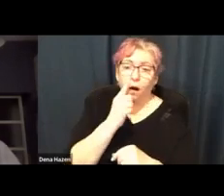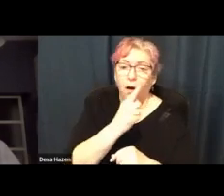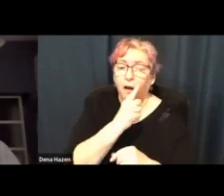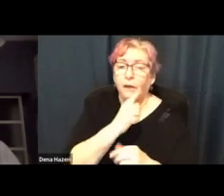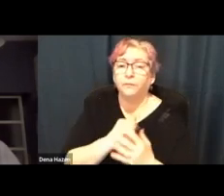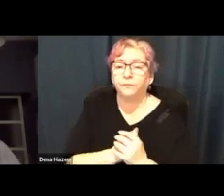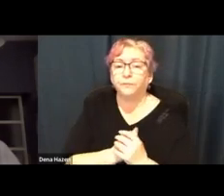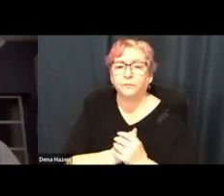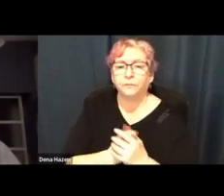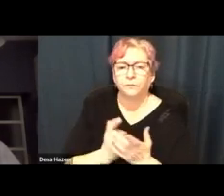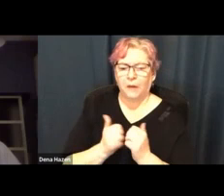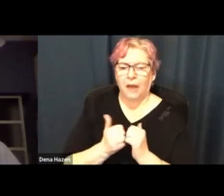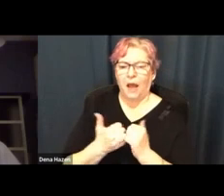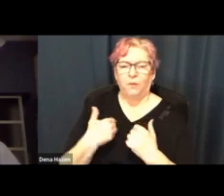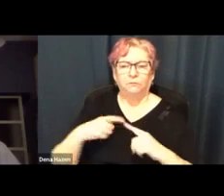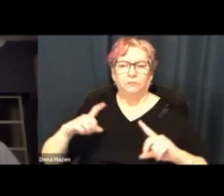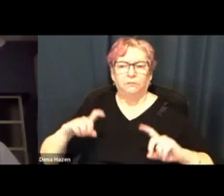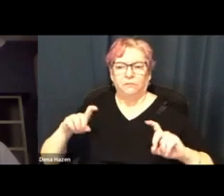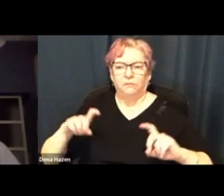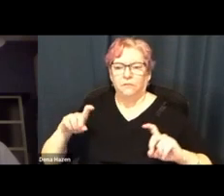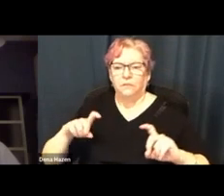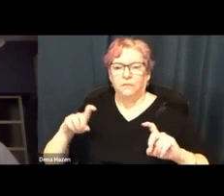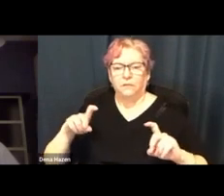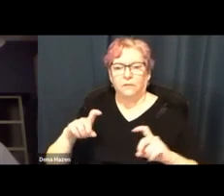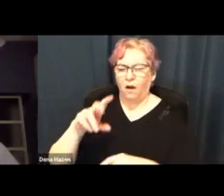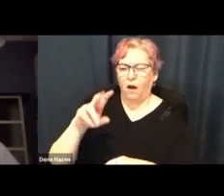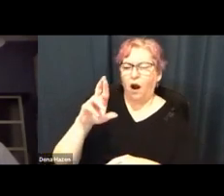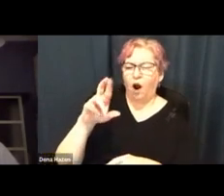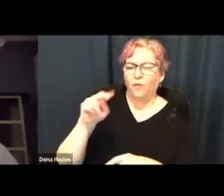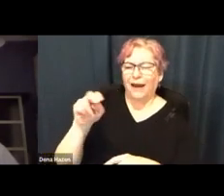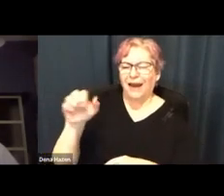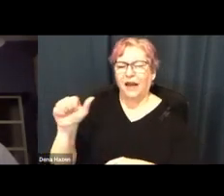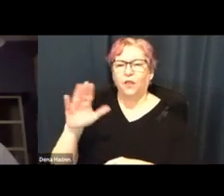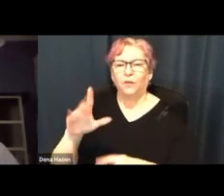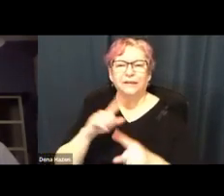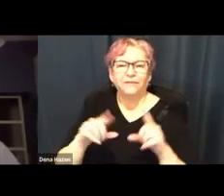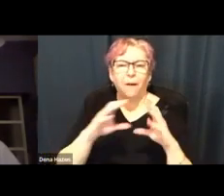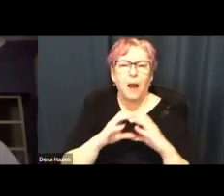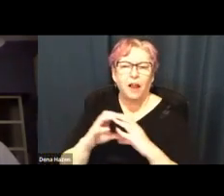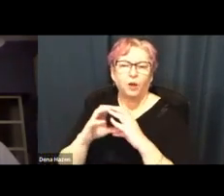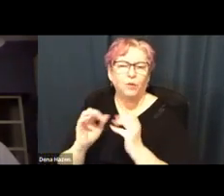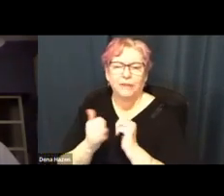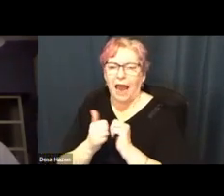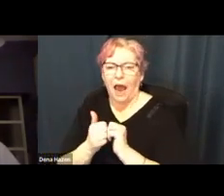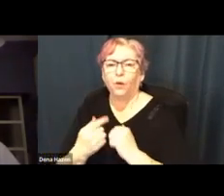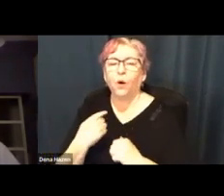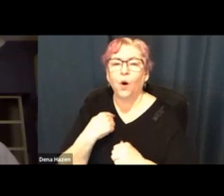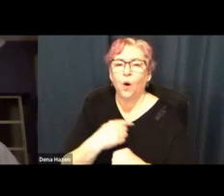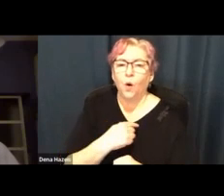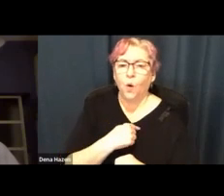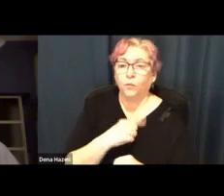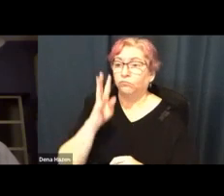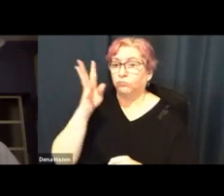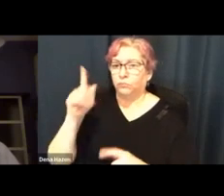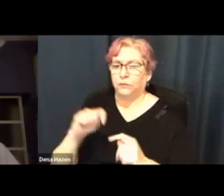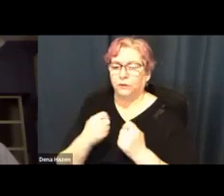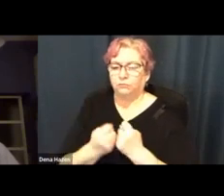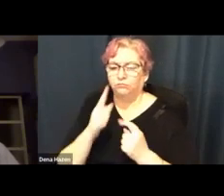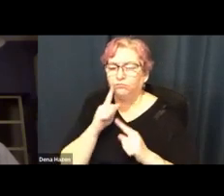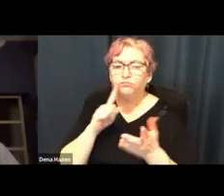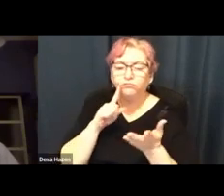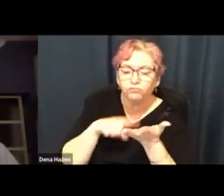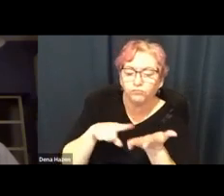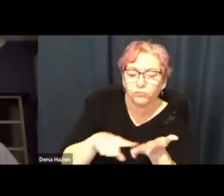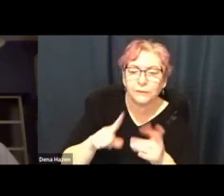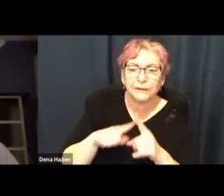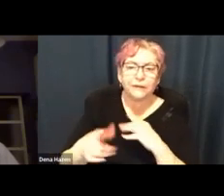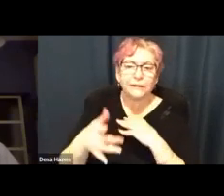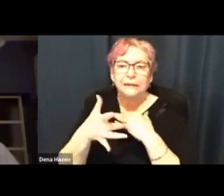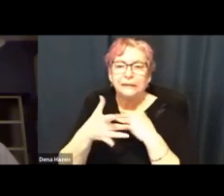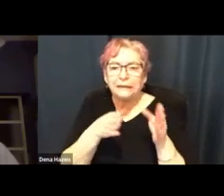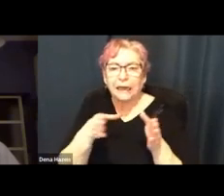So how can we test our RNA molecules? Our innovation team is always looking for new techniques.